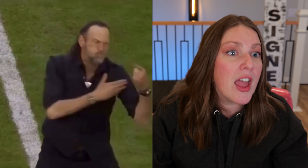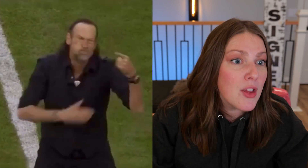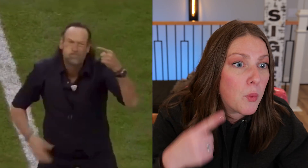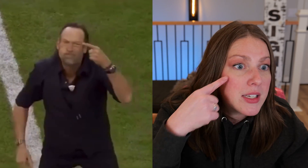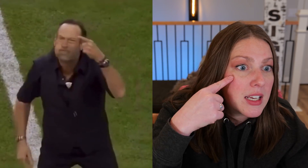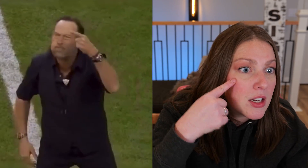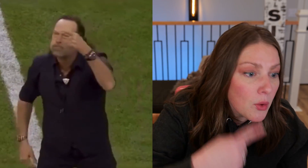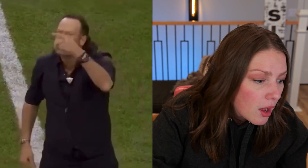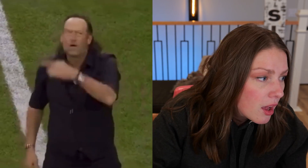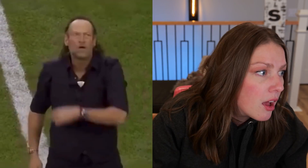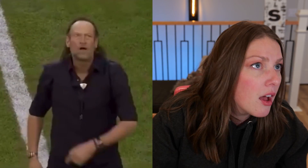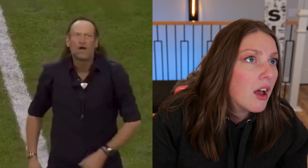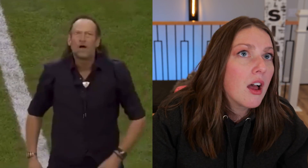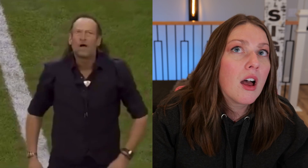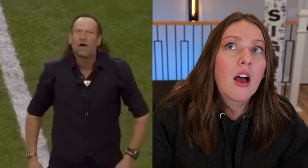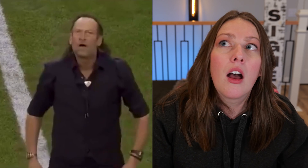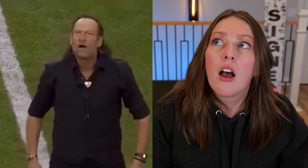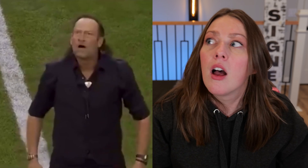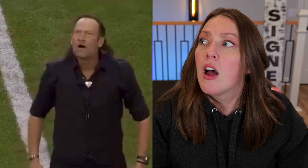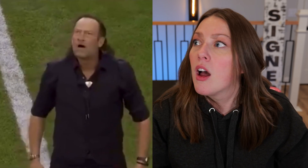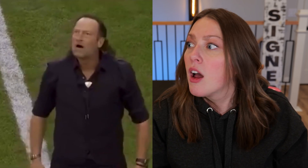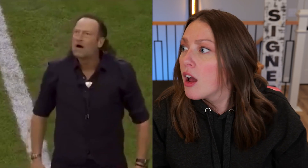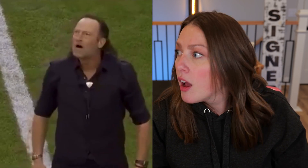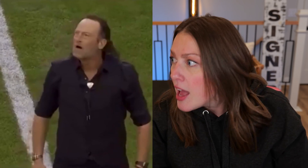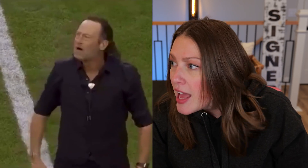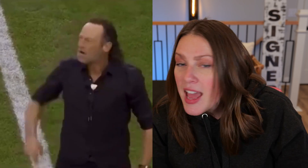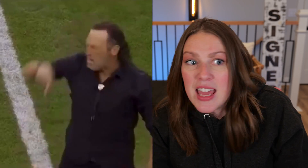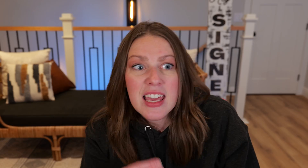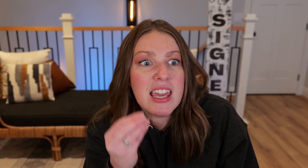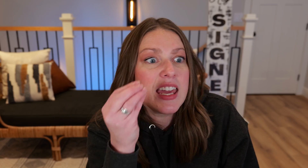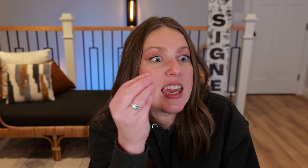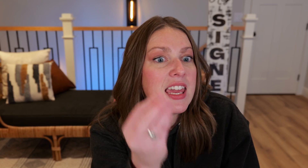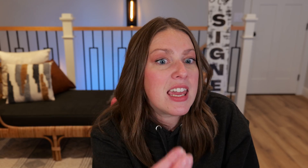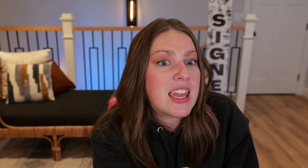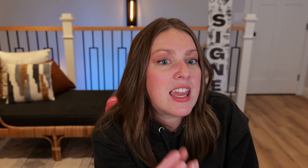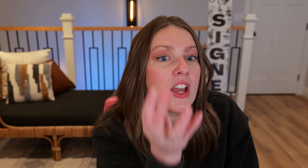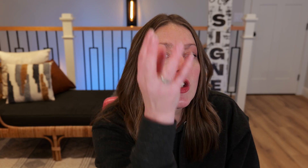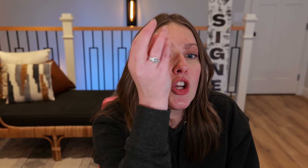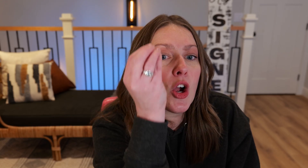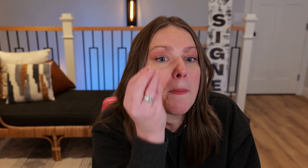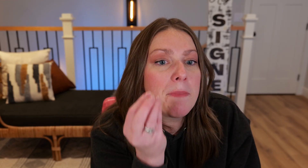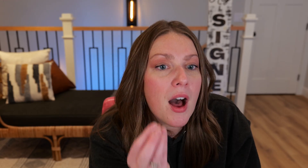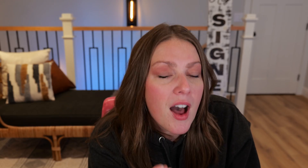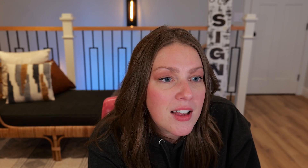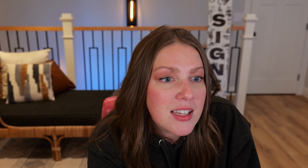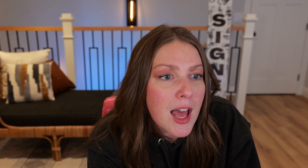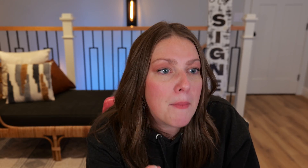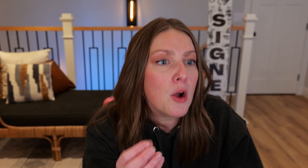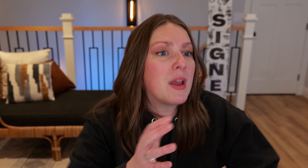And then what did he do? He took pause in that moment,